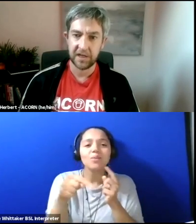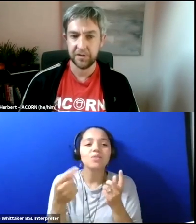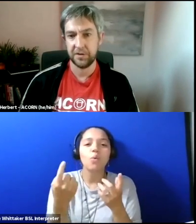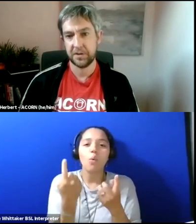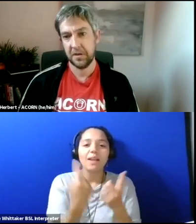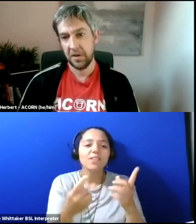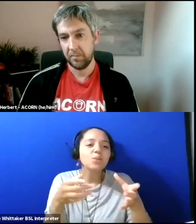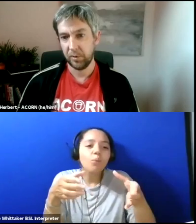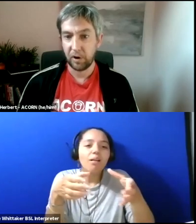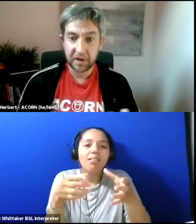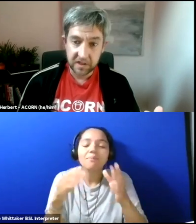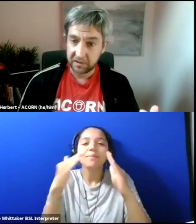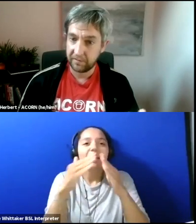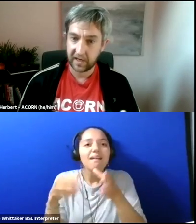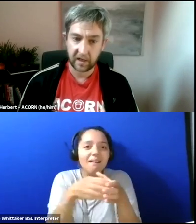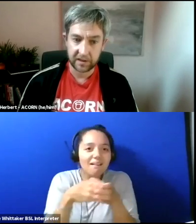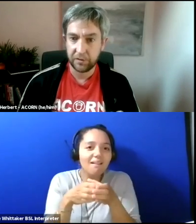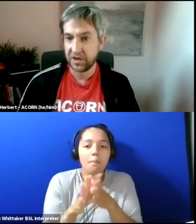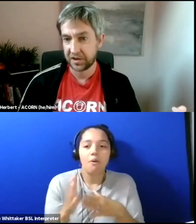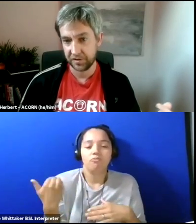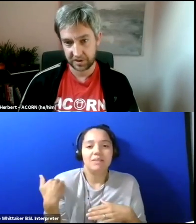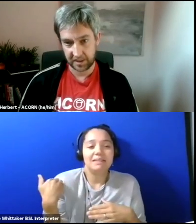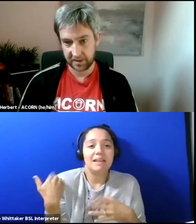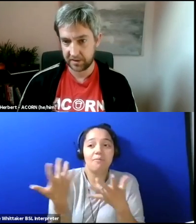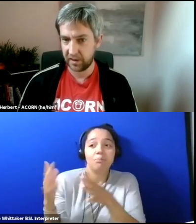estate agents, but more recently we've had huge national successes.